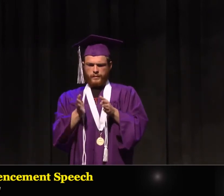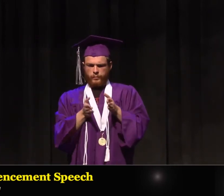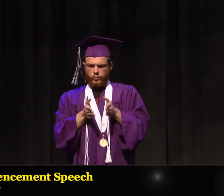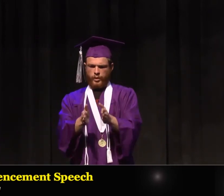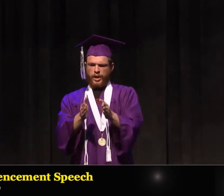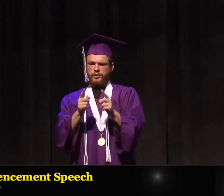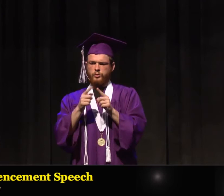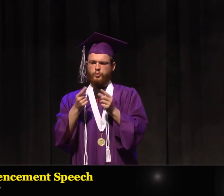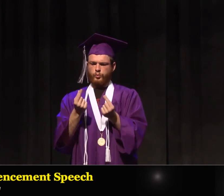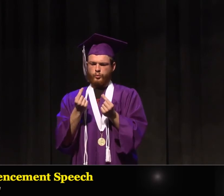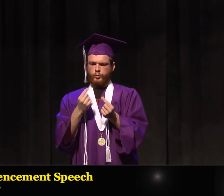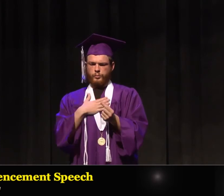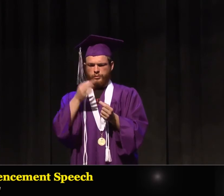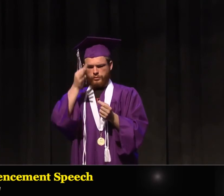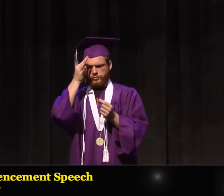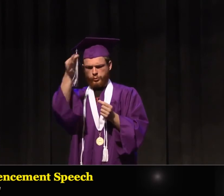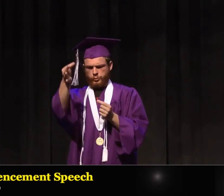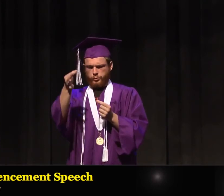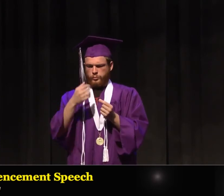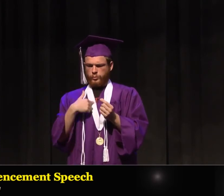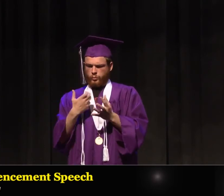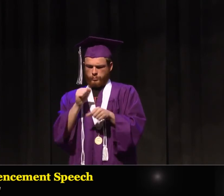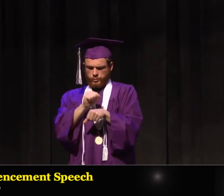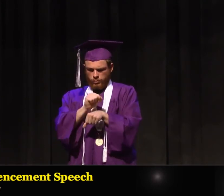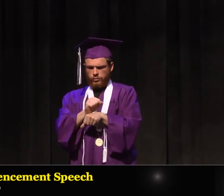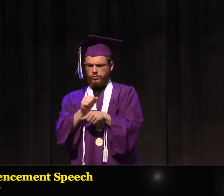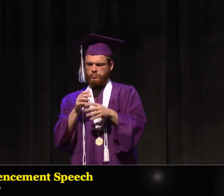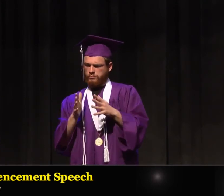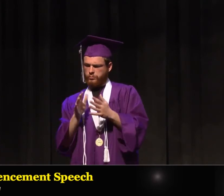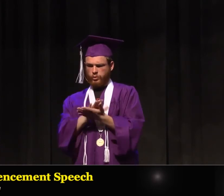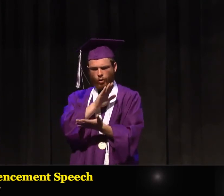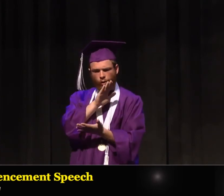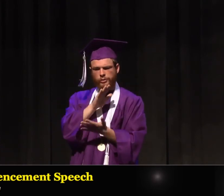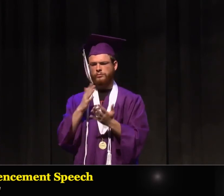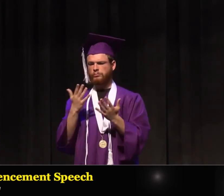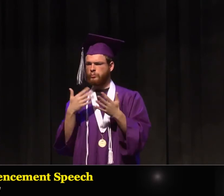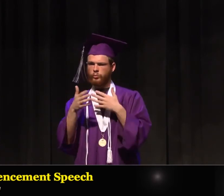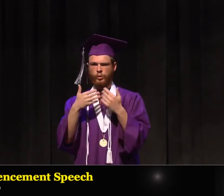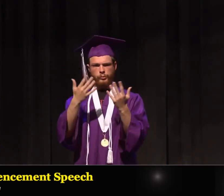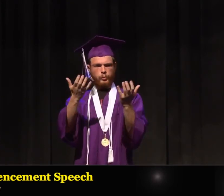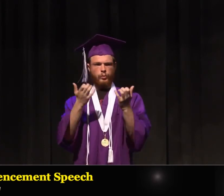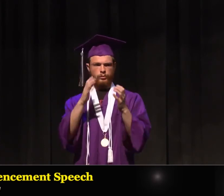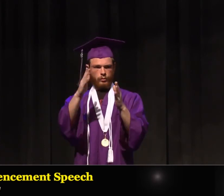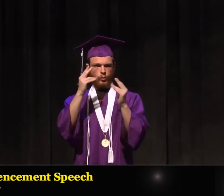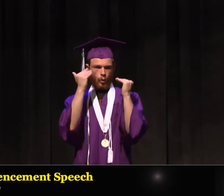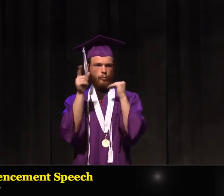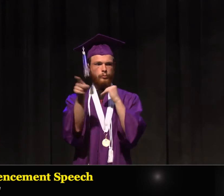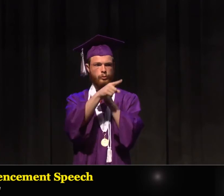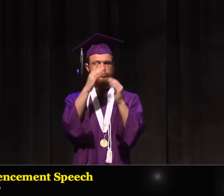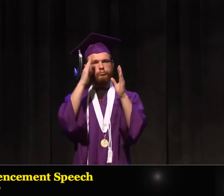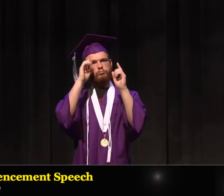think about whether this is the right path to take college or work or whatever.